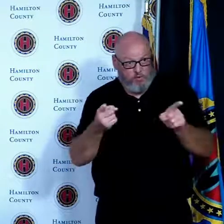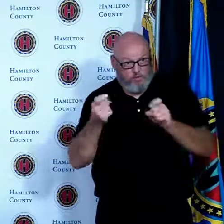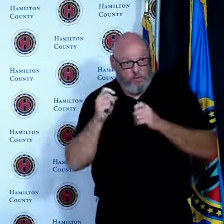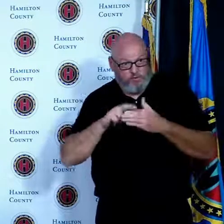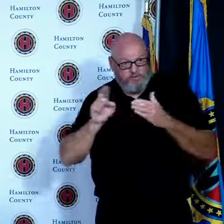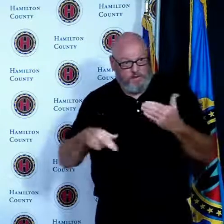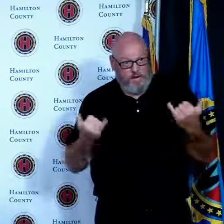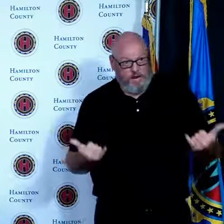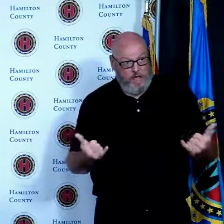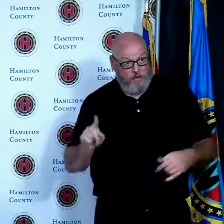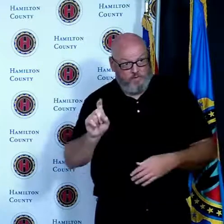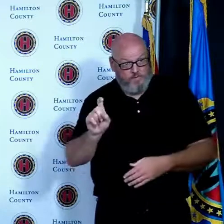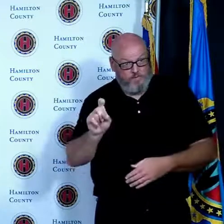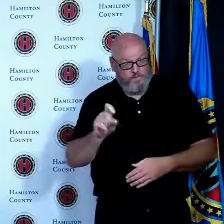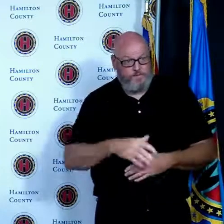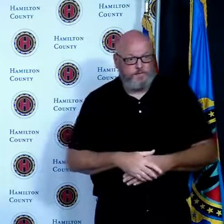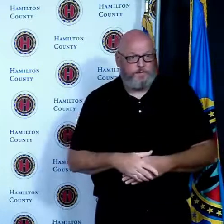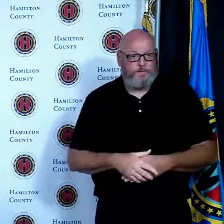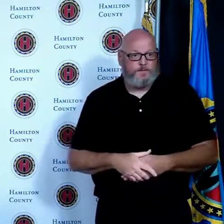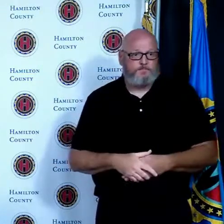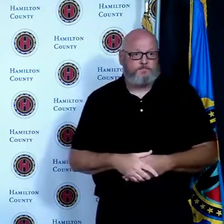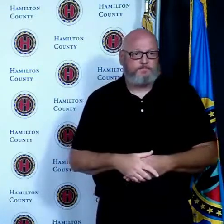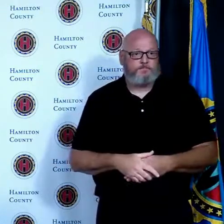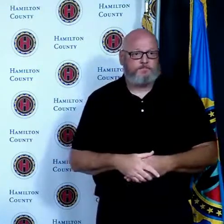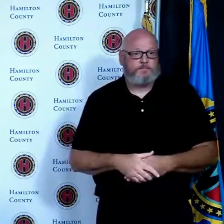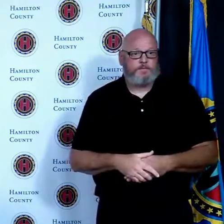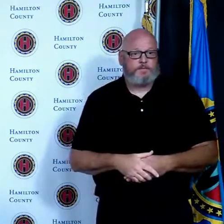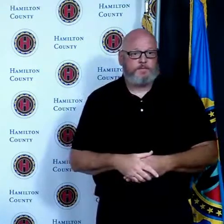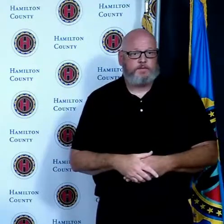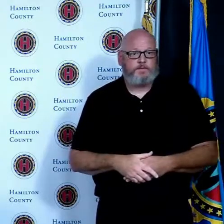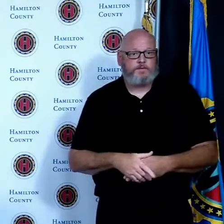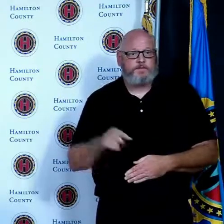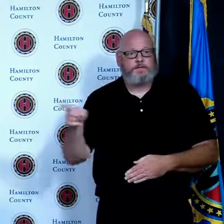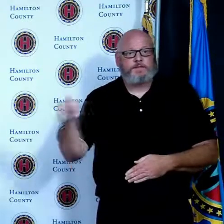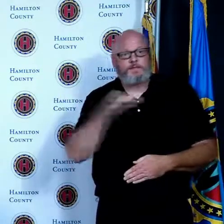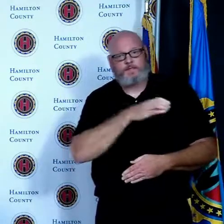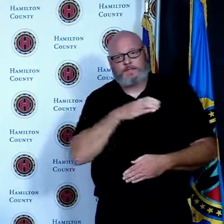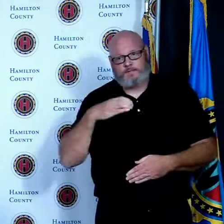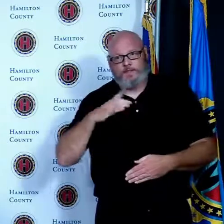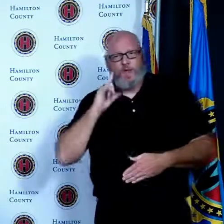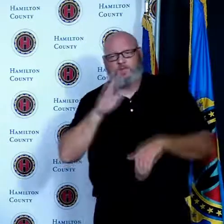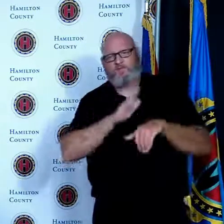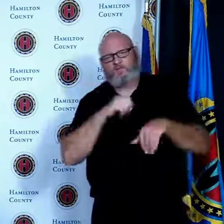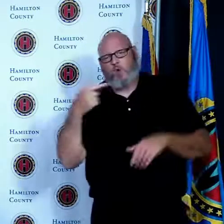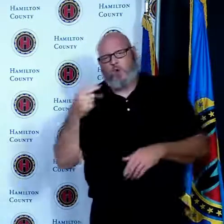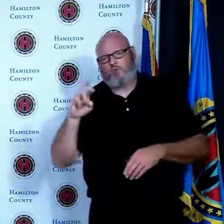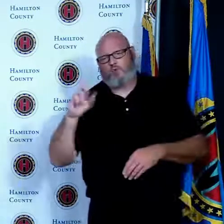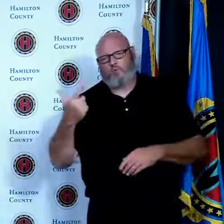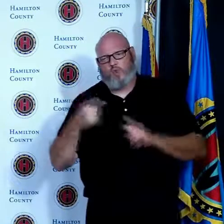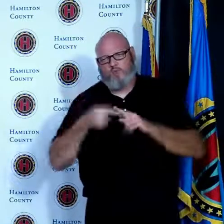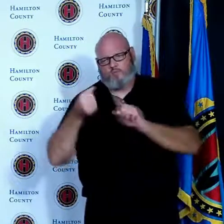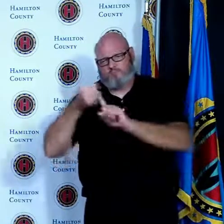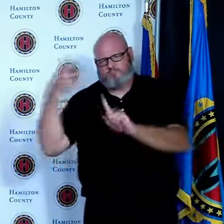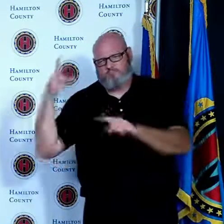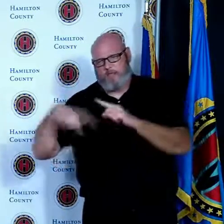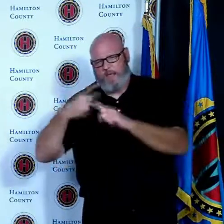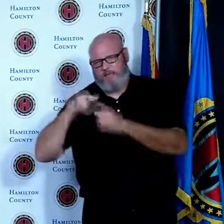Greg elaborate we had a situation early on that has been taken care of but Greg is intimately familiar with that